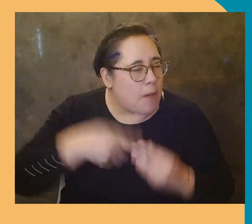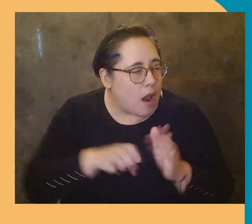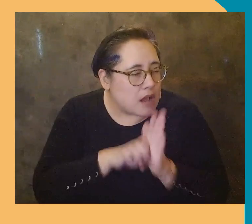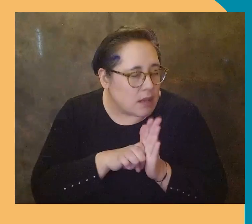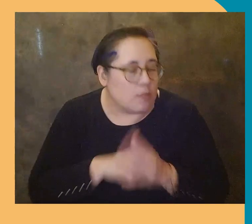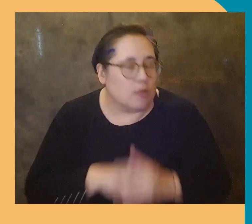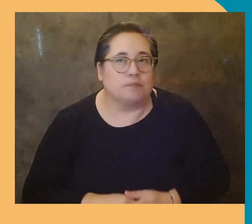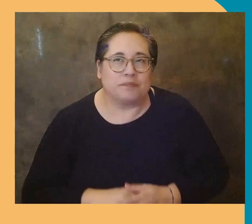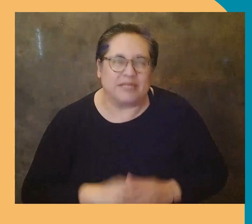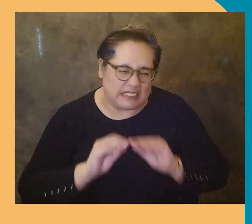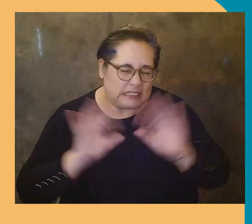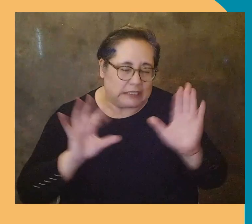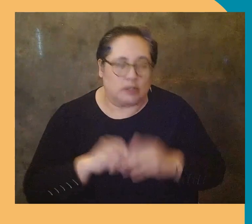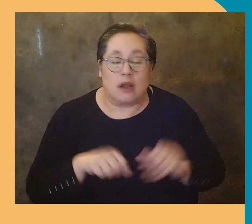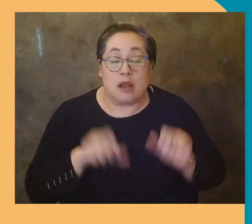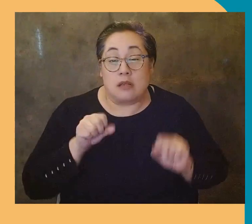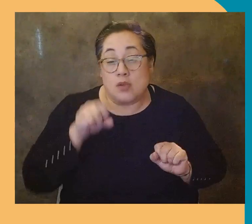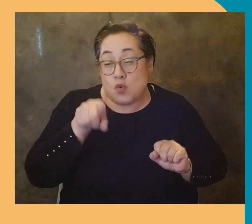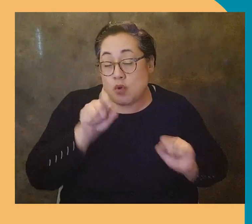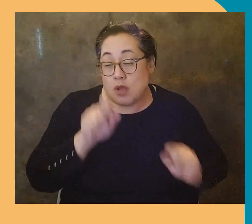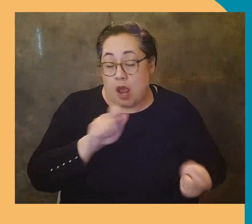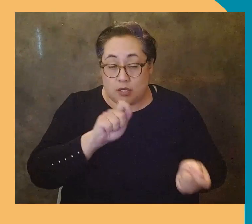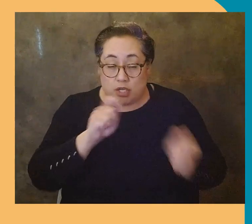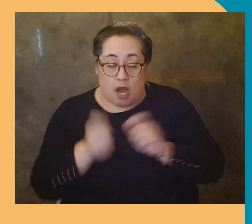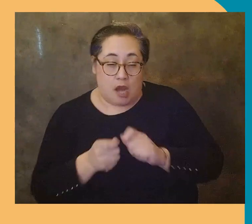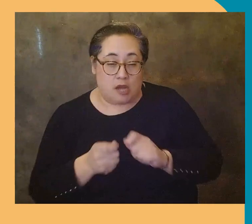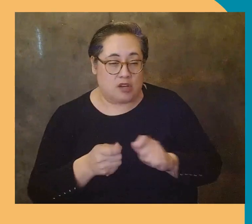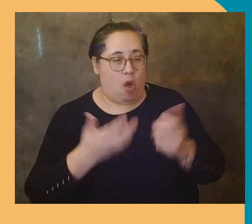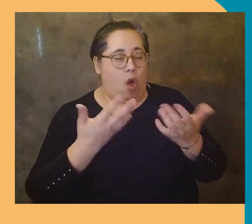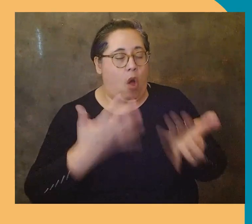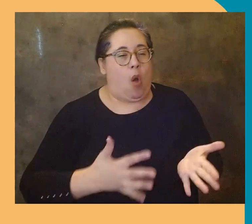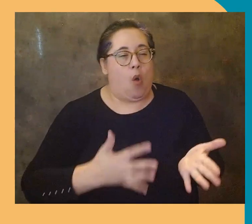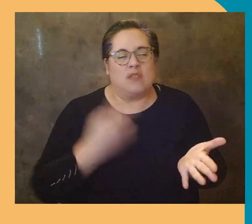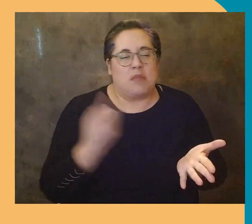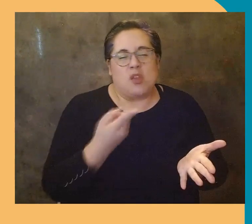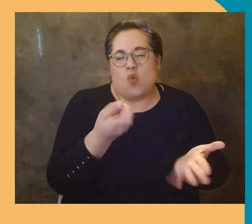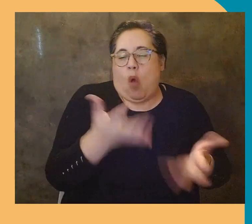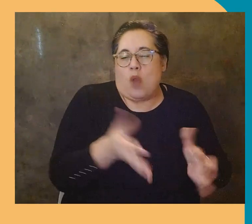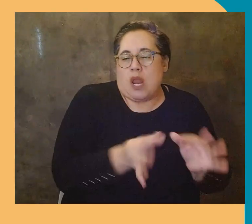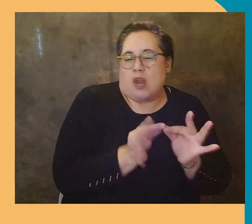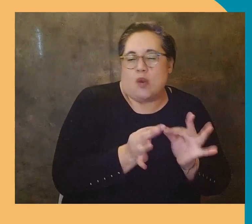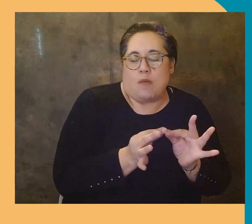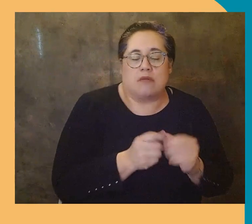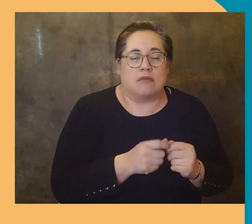We can think of an example. You can change something that you've already ...